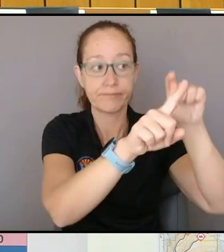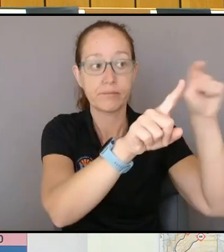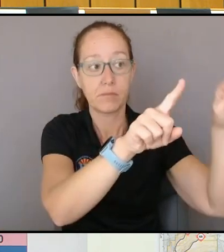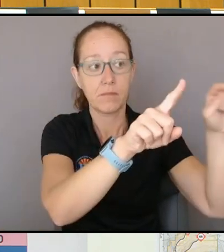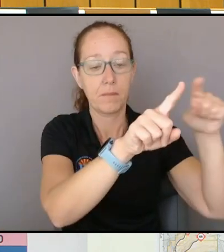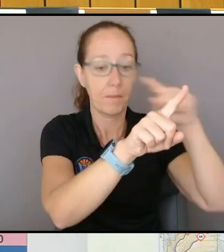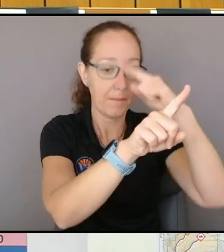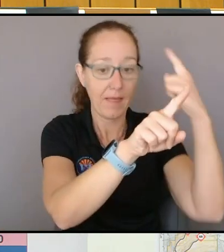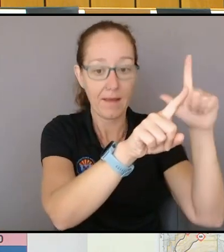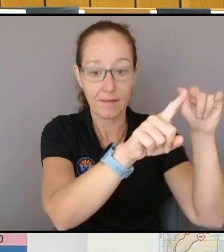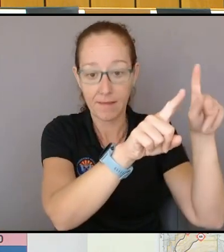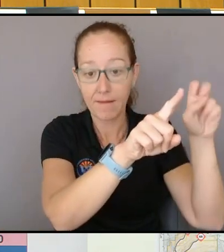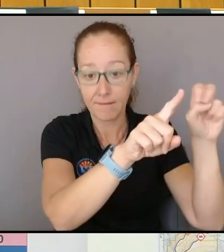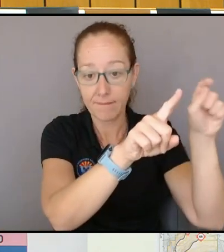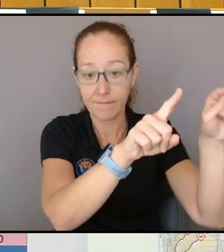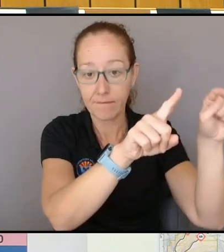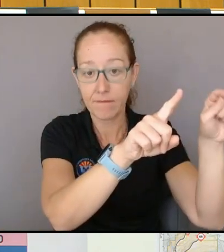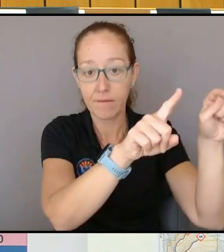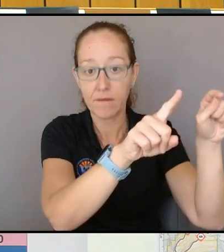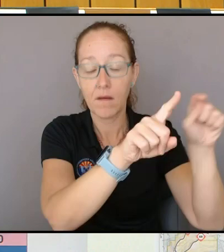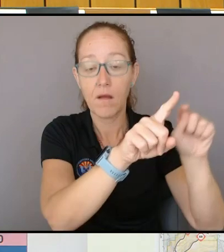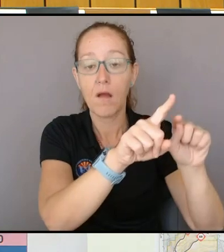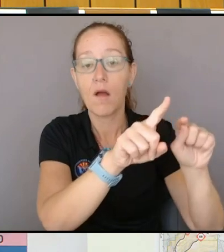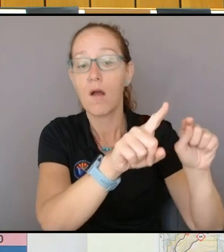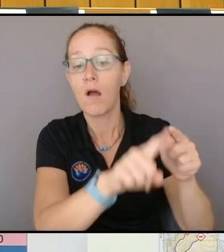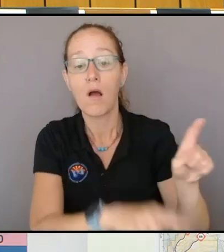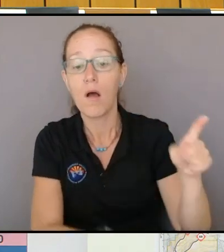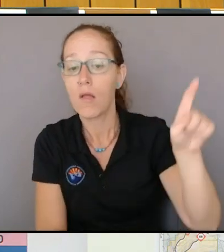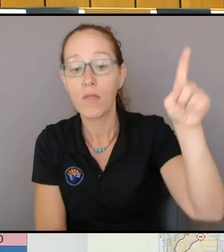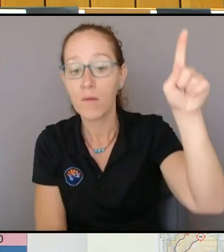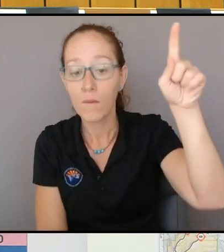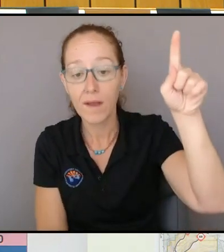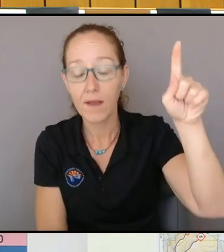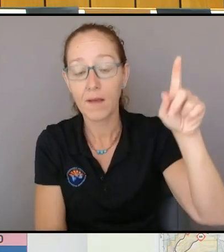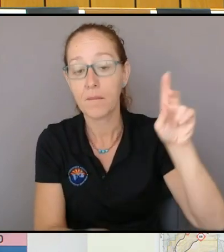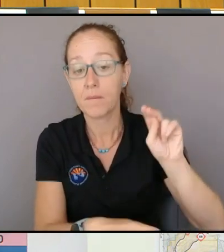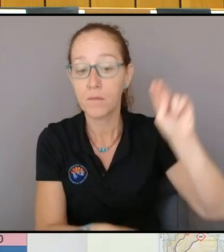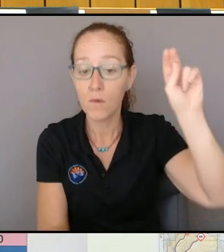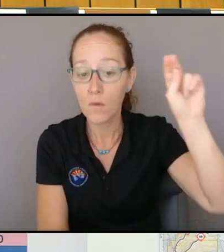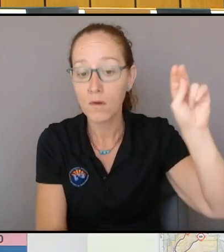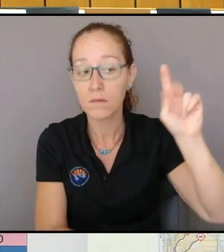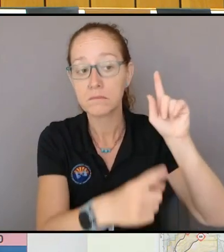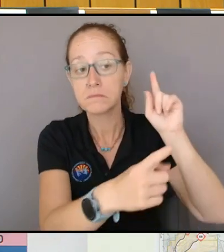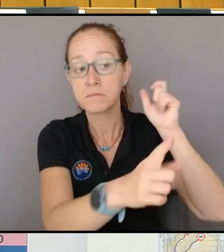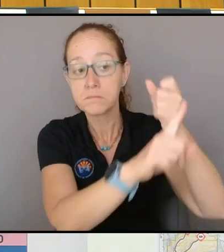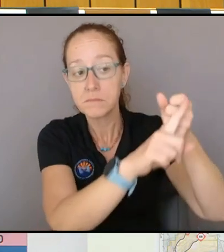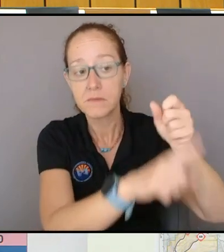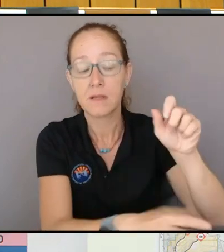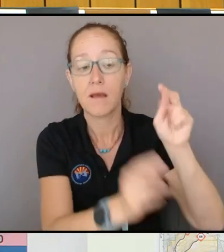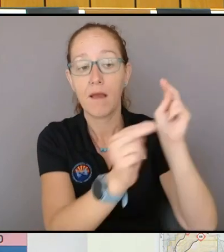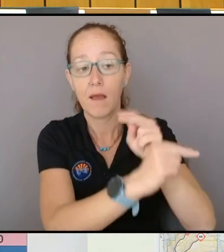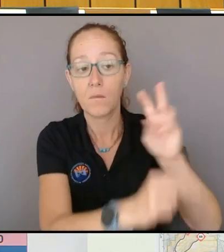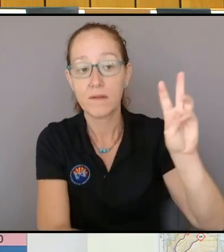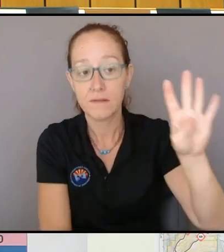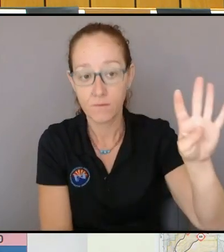north to Highway 64. Work is ongoing in there. It's slow going because of the amount of timbered stuff in there. But it